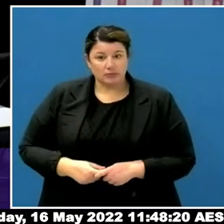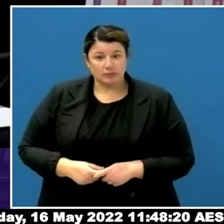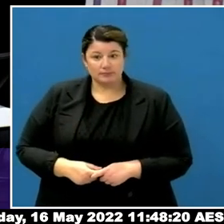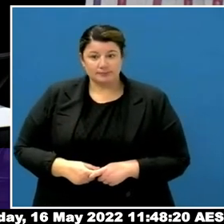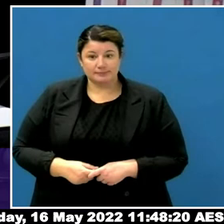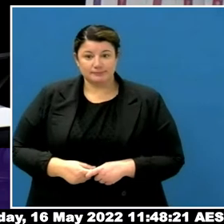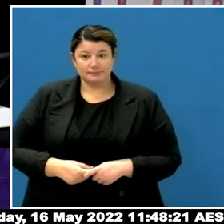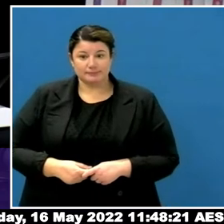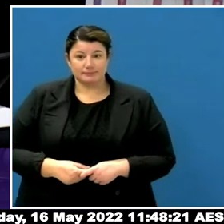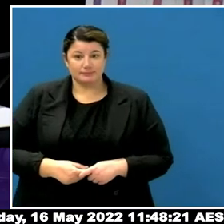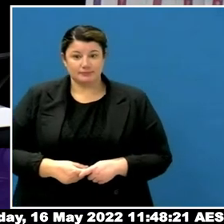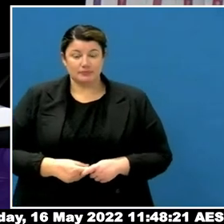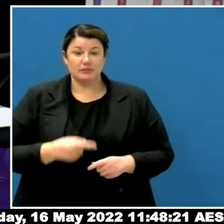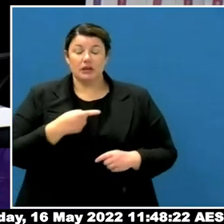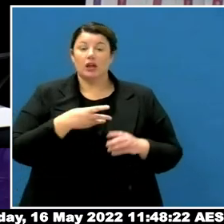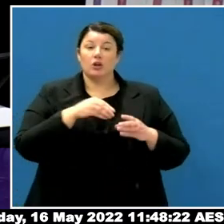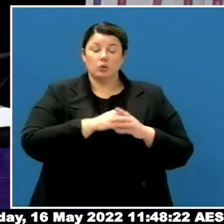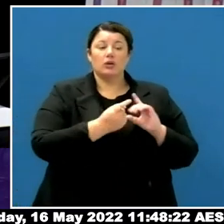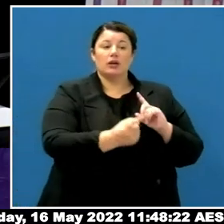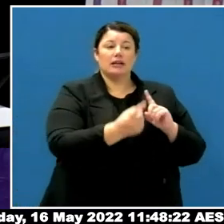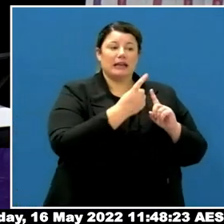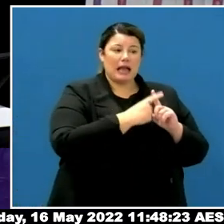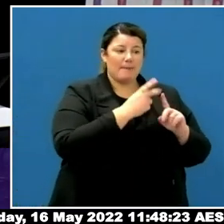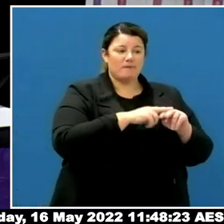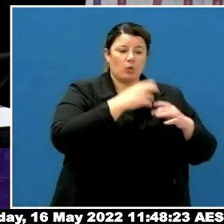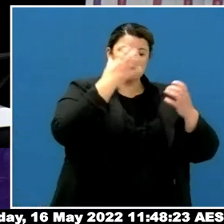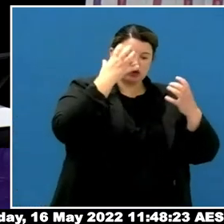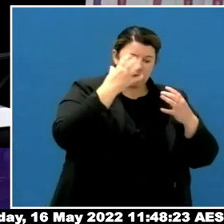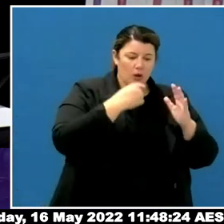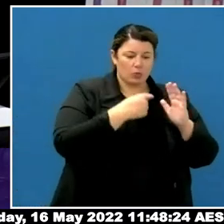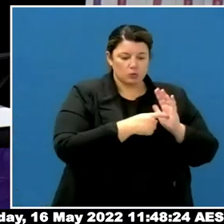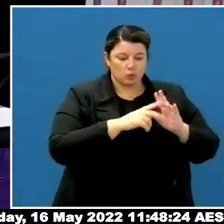to? SALLY: The personal care and the day program, as far as I knew.